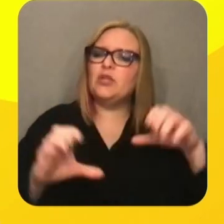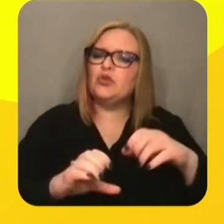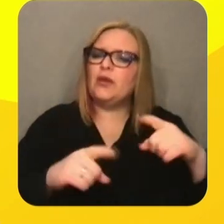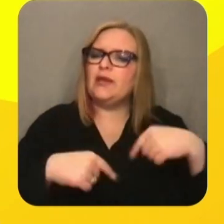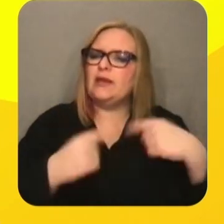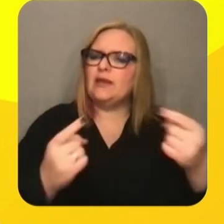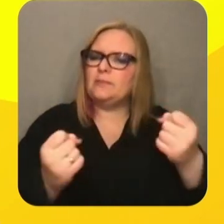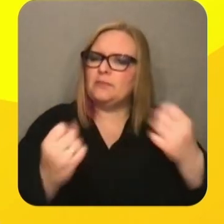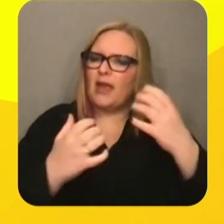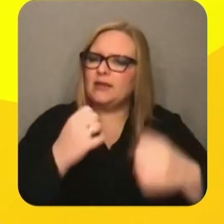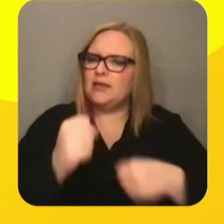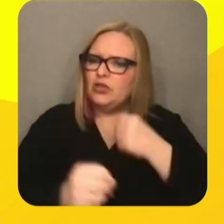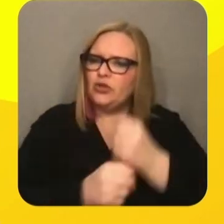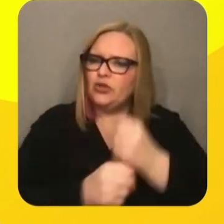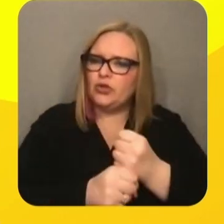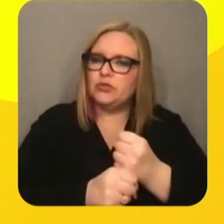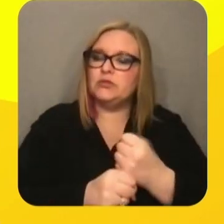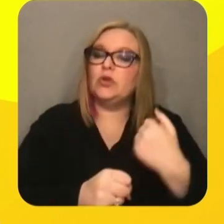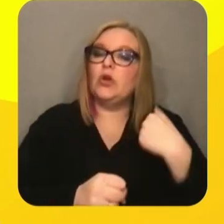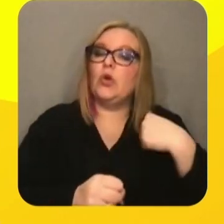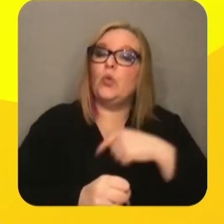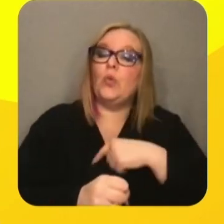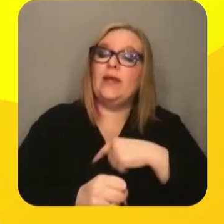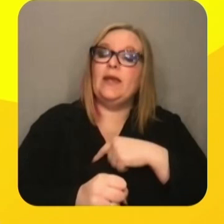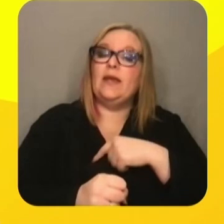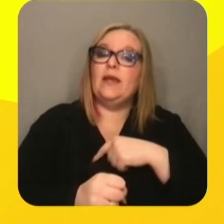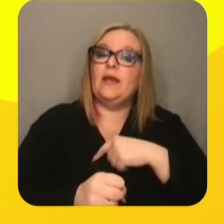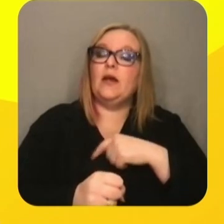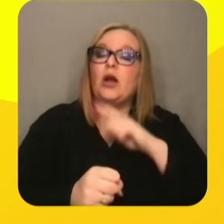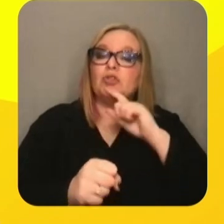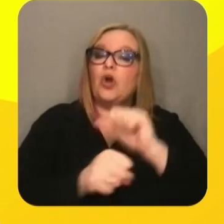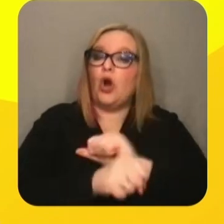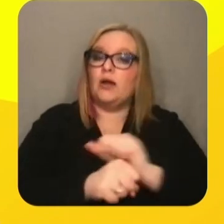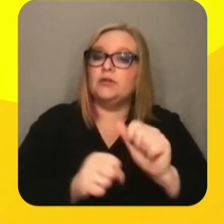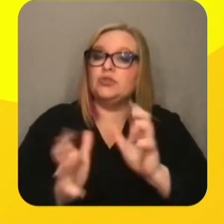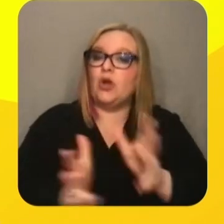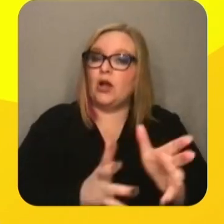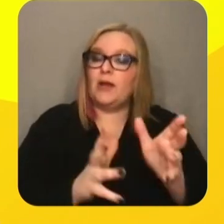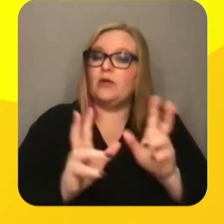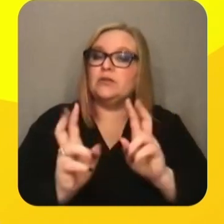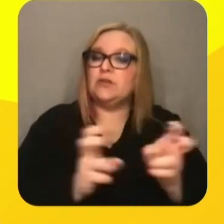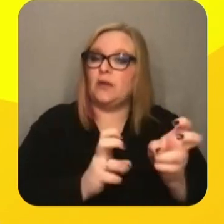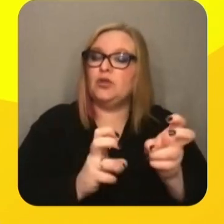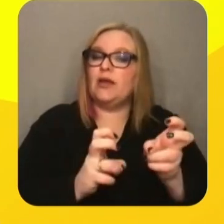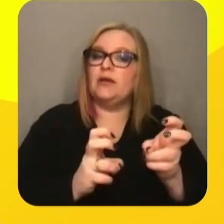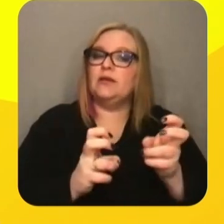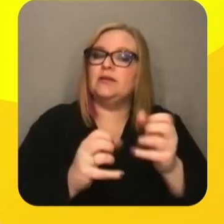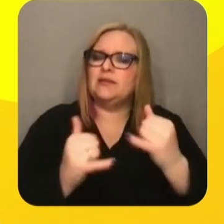and we are actually truly talking about this subject today as a demonstration of that. And we're creating an opportunity for